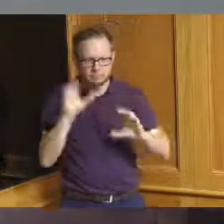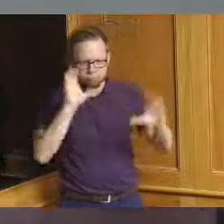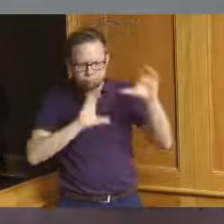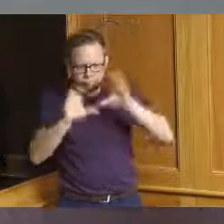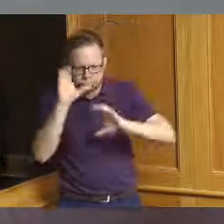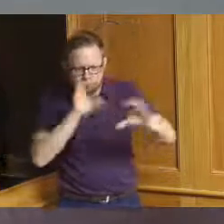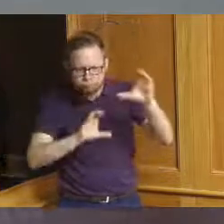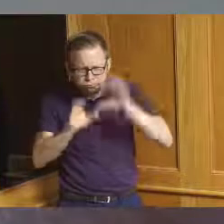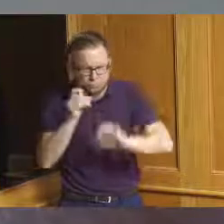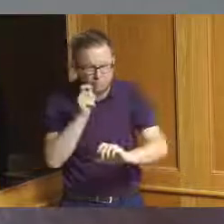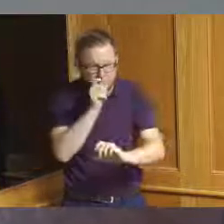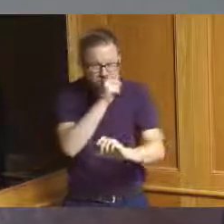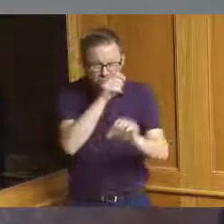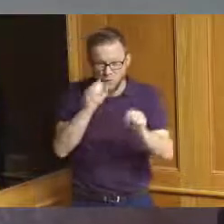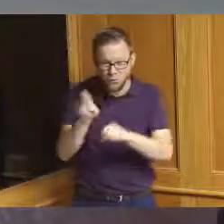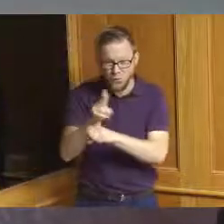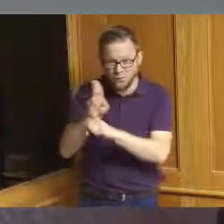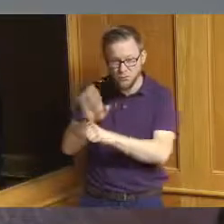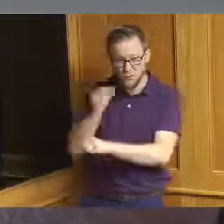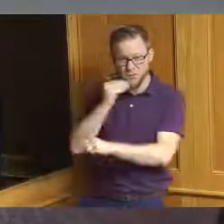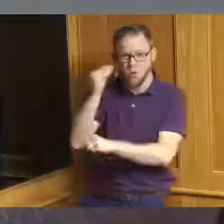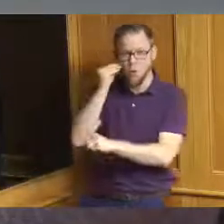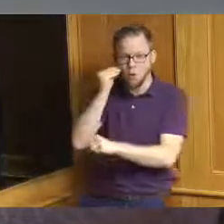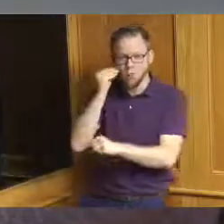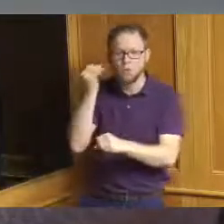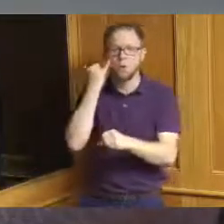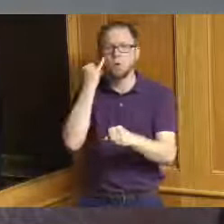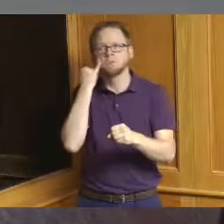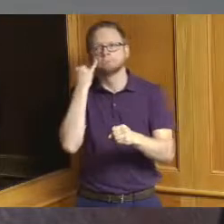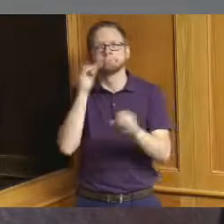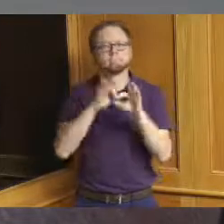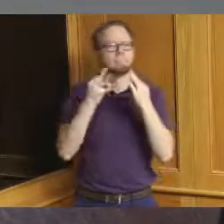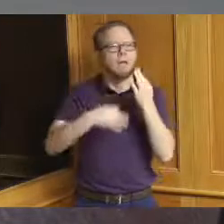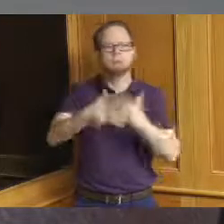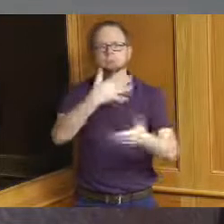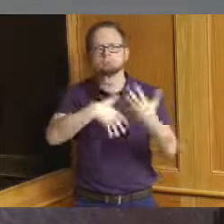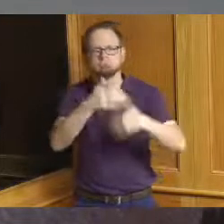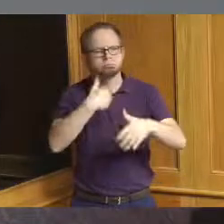so that they you know going into a relative's house maybe on Christmas or Christmas Eve people